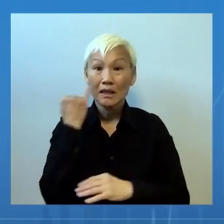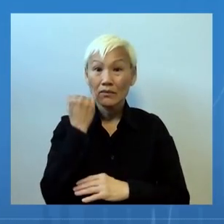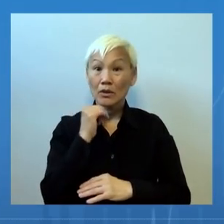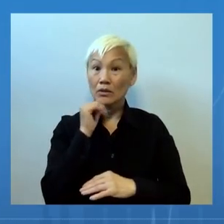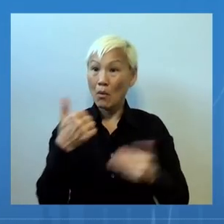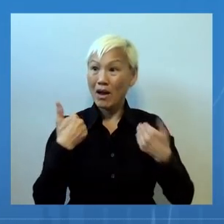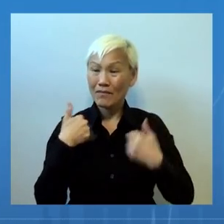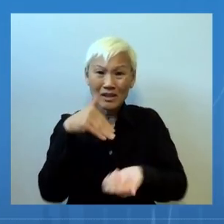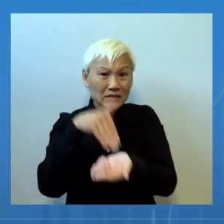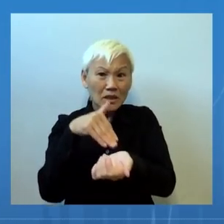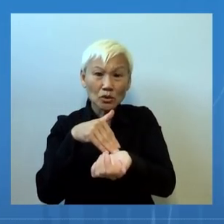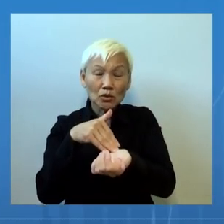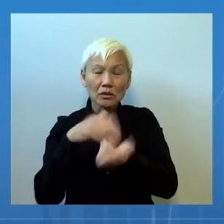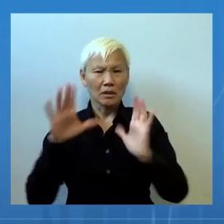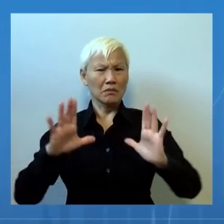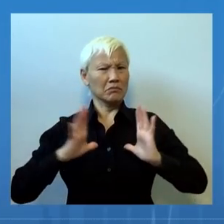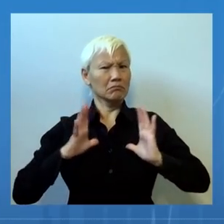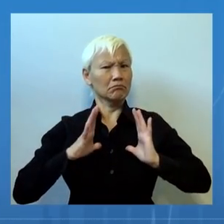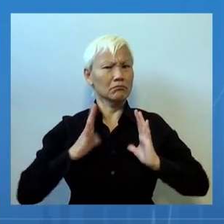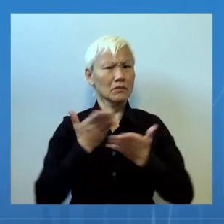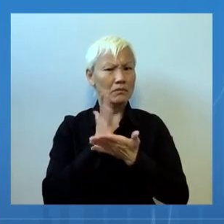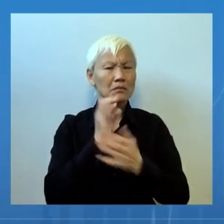have easy and convenient access to vaccines.